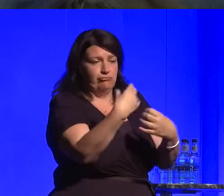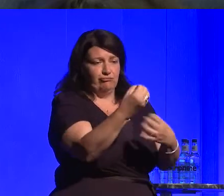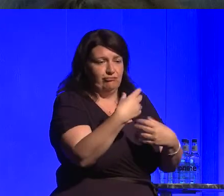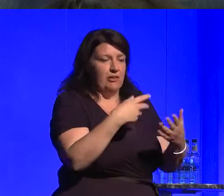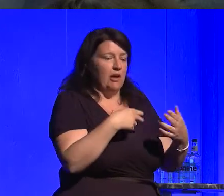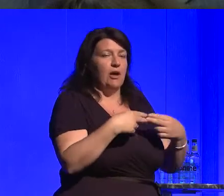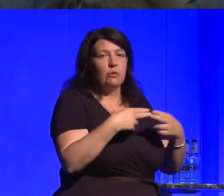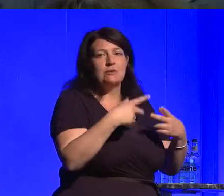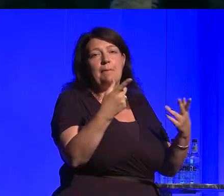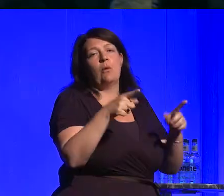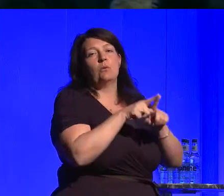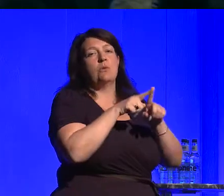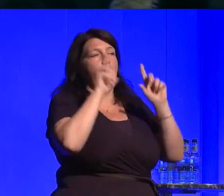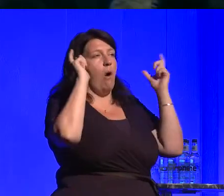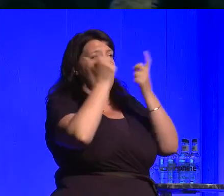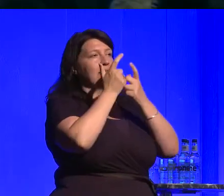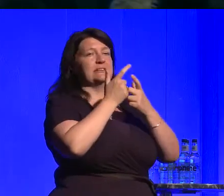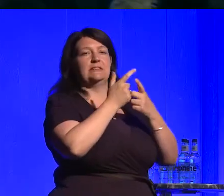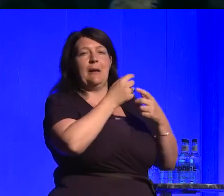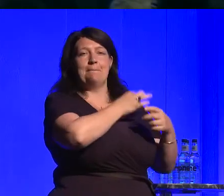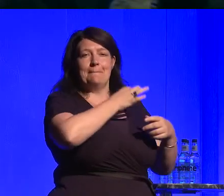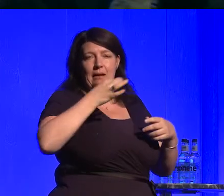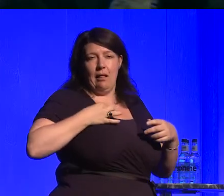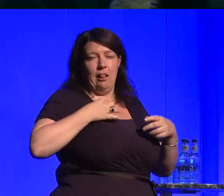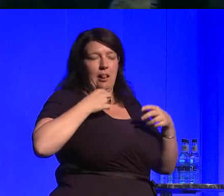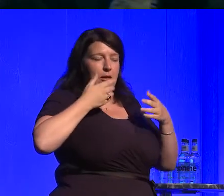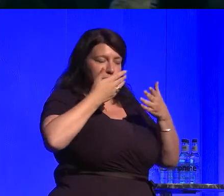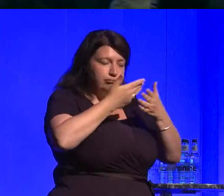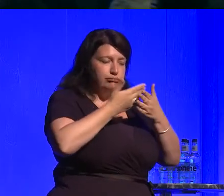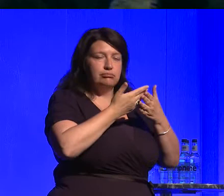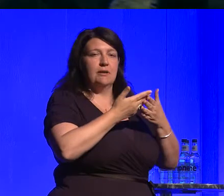of medicine and nursing, saying that the time is ripe for this to happen.